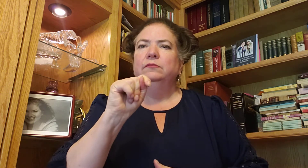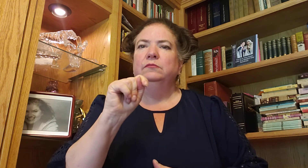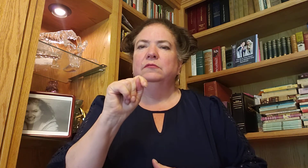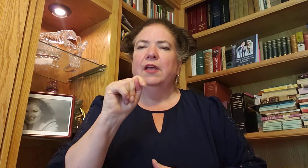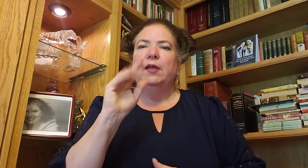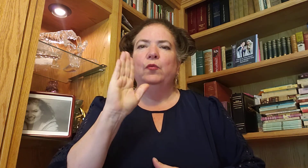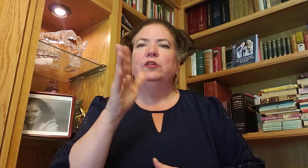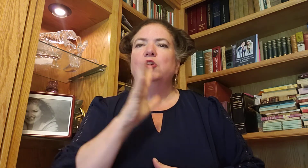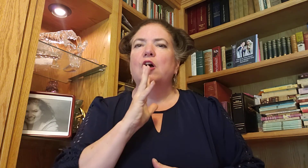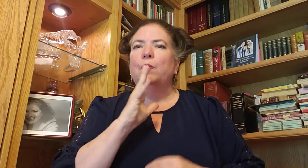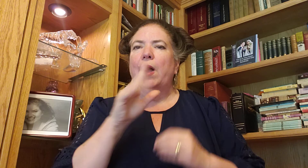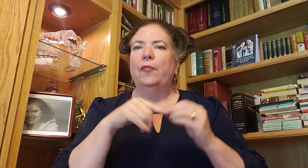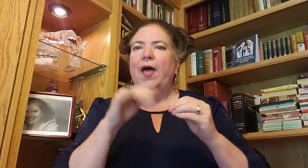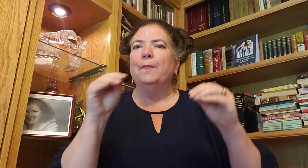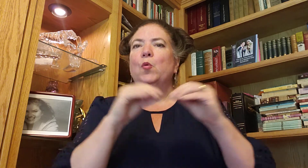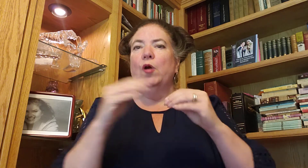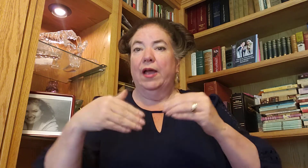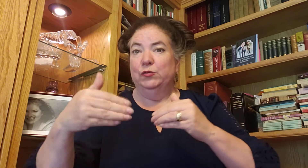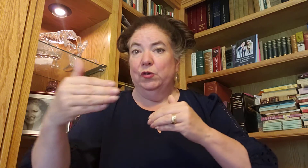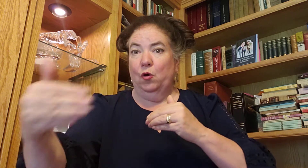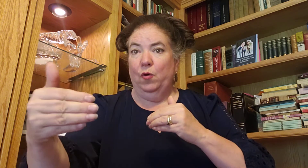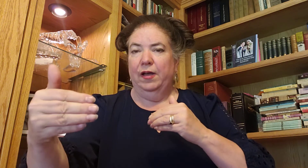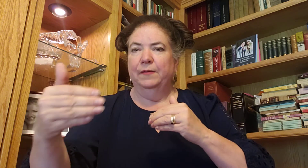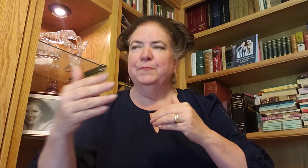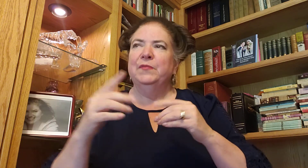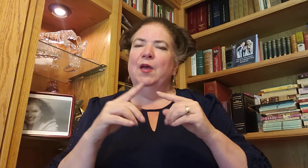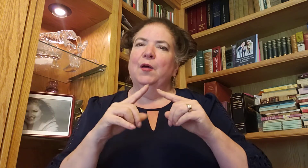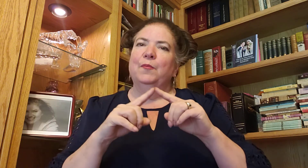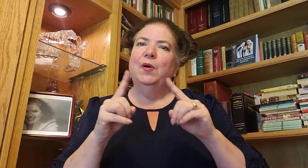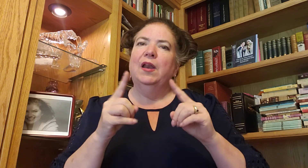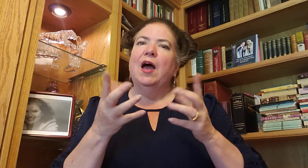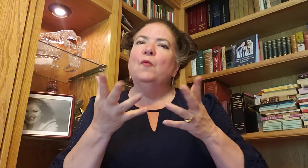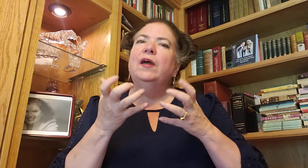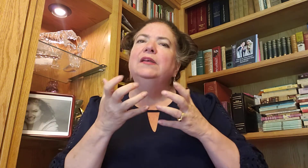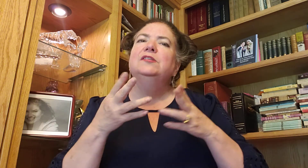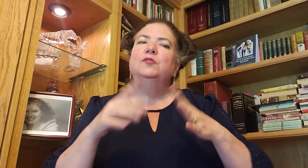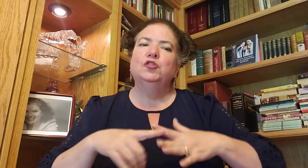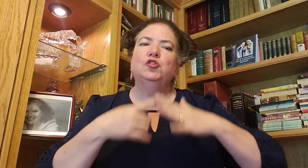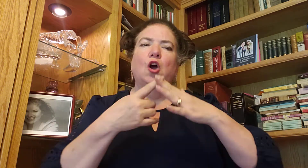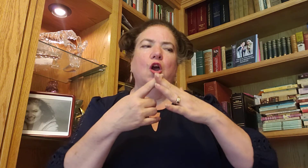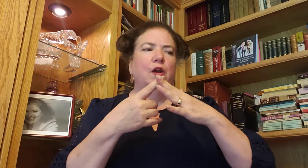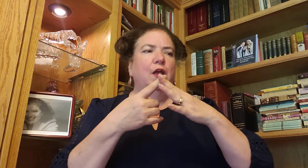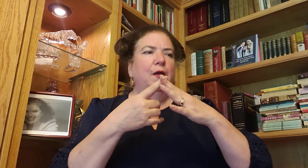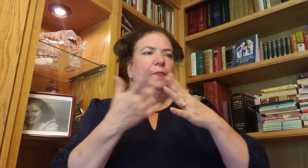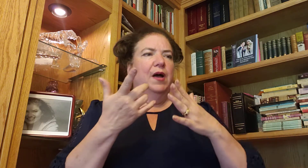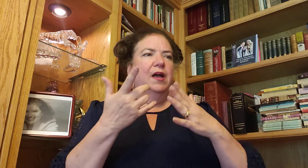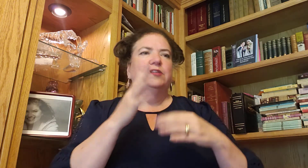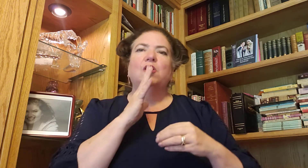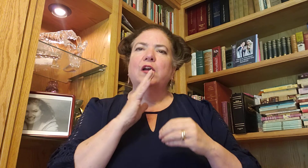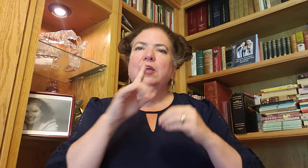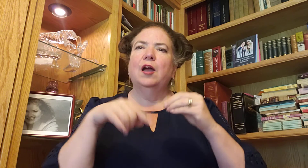we'll talk about that more as we go on... but I wanted to start by talking about